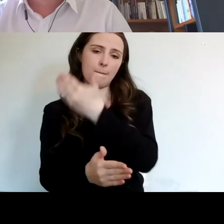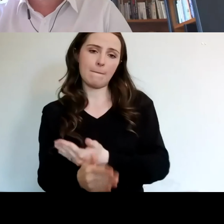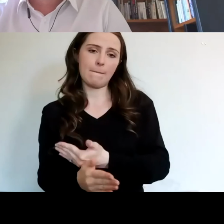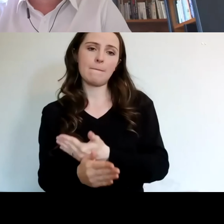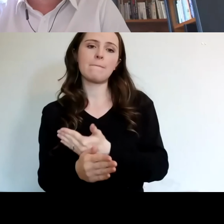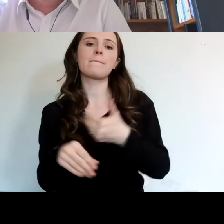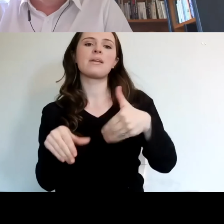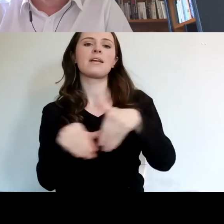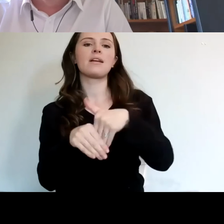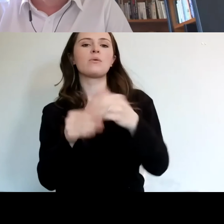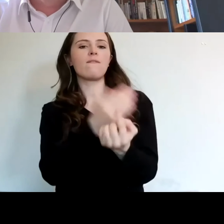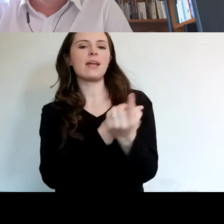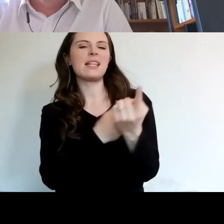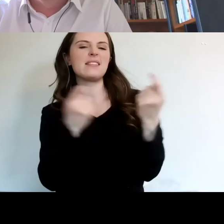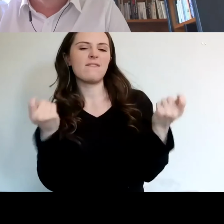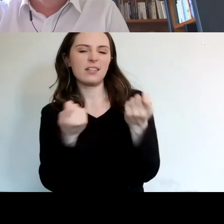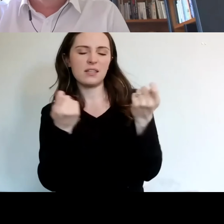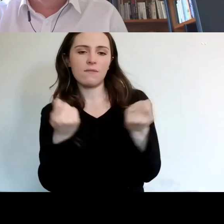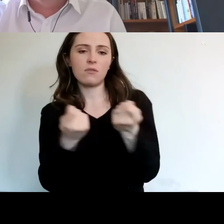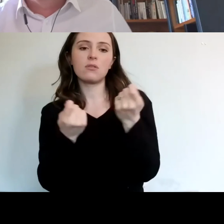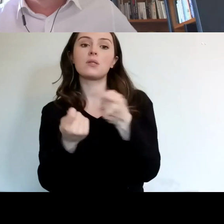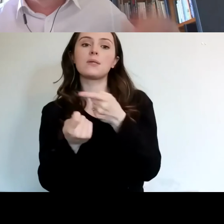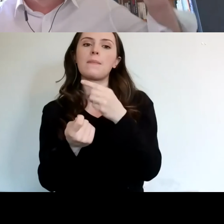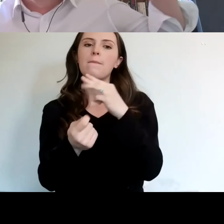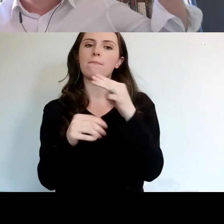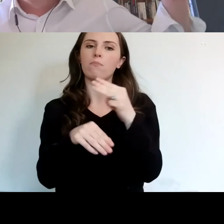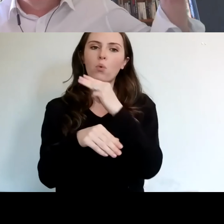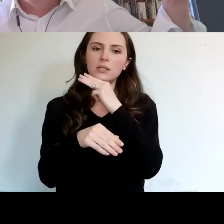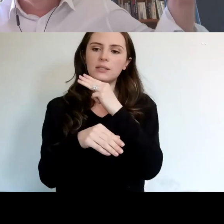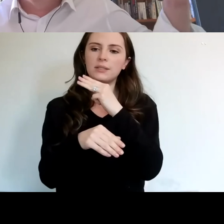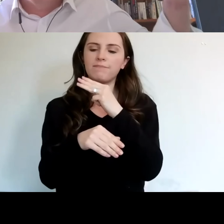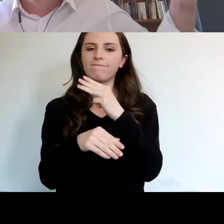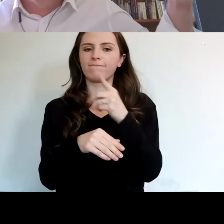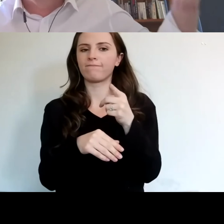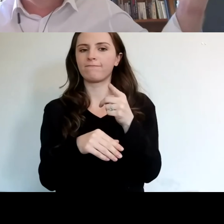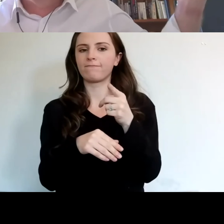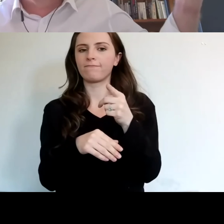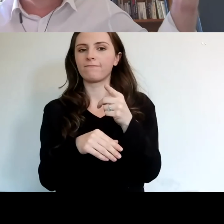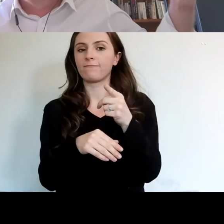So, it's really important from the onset of organising a festival,